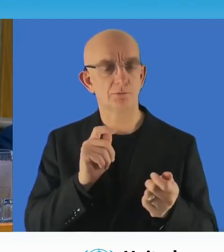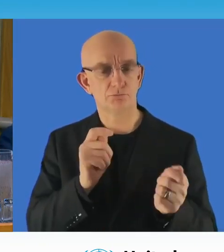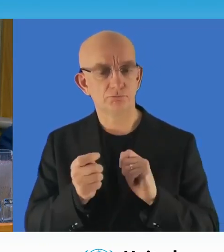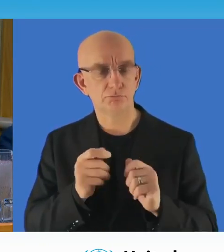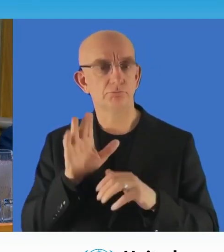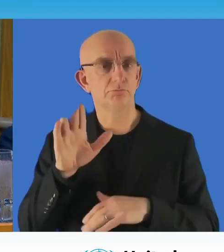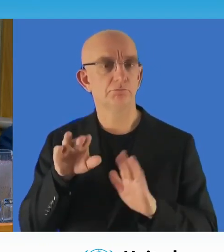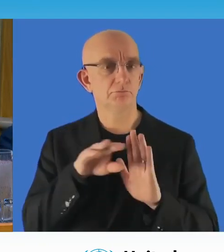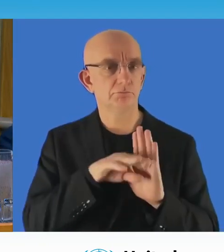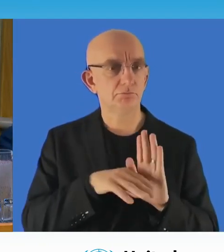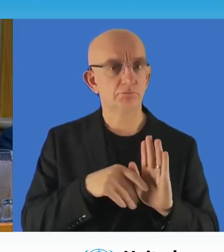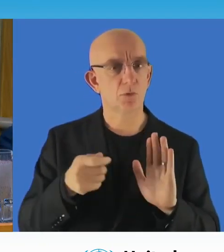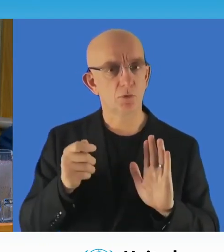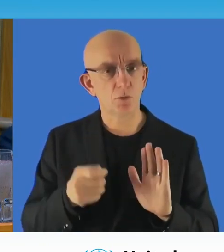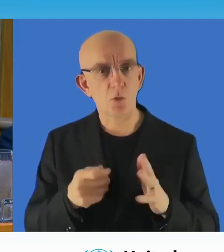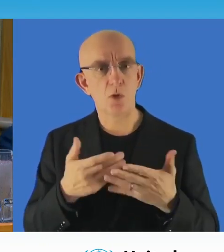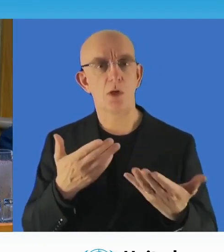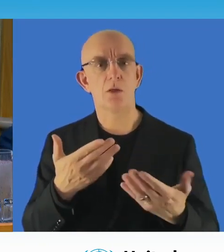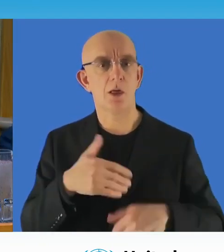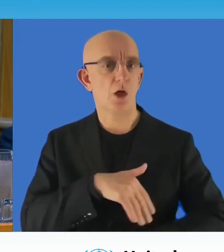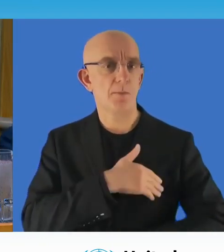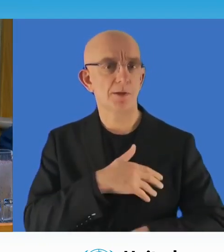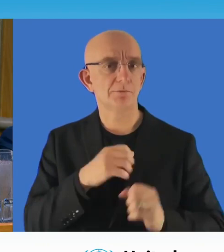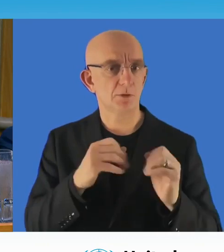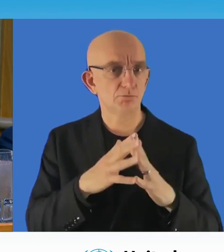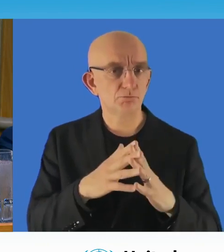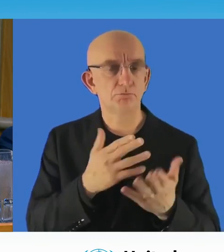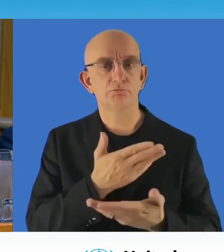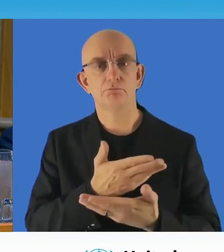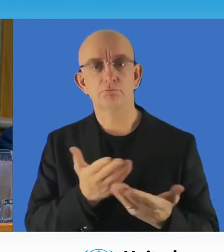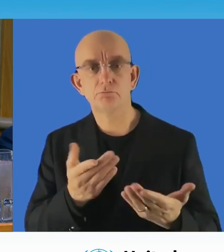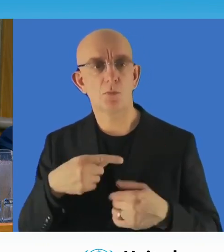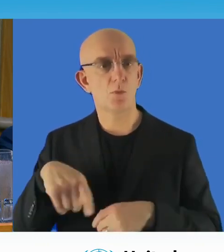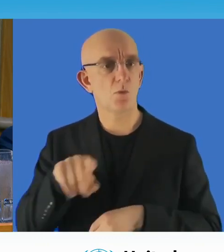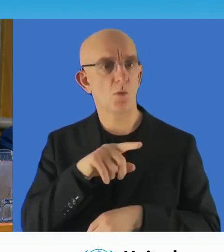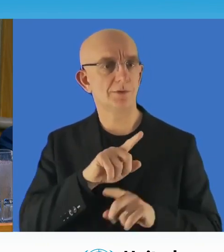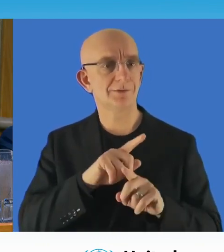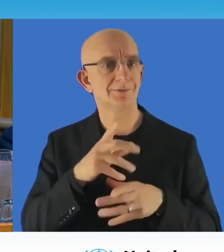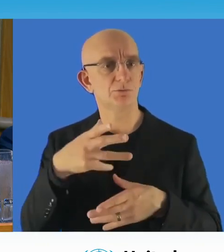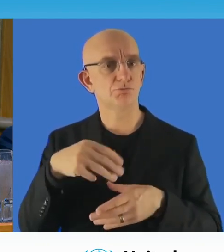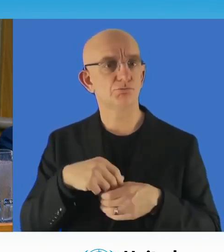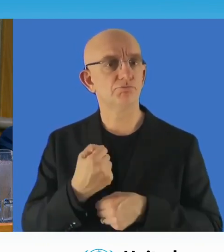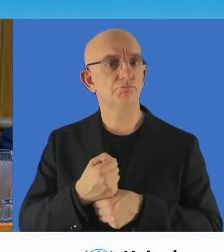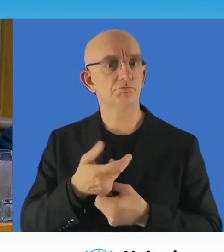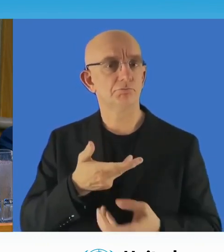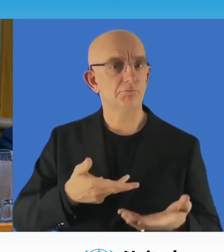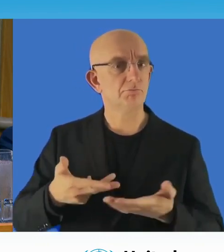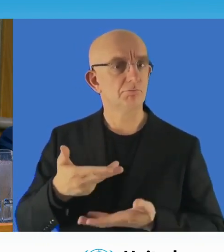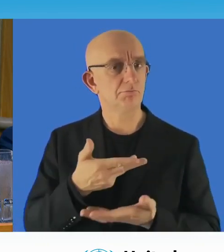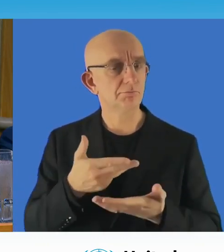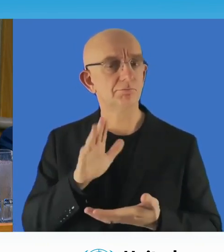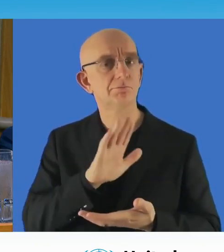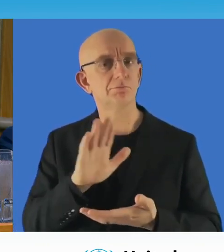in armed conflict so as we look ahead to the summit of the future and next year's second